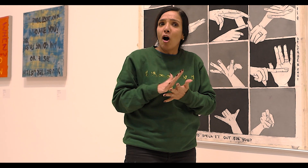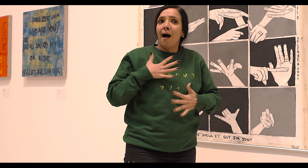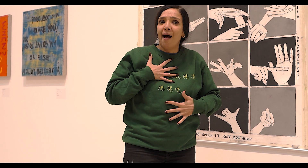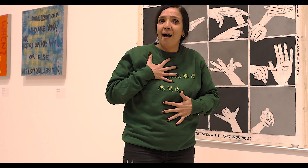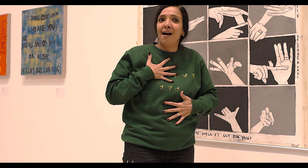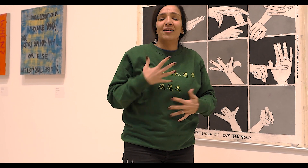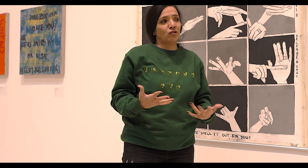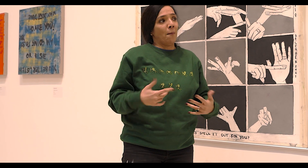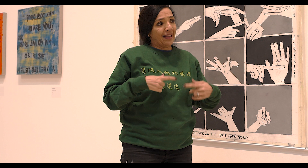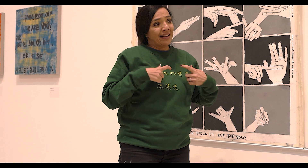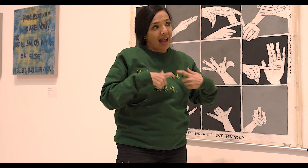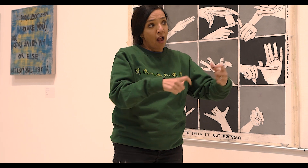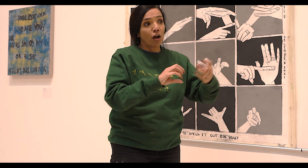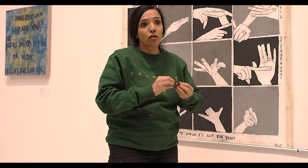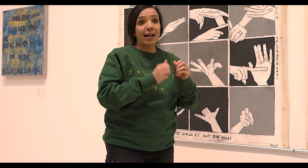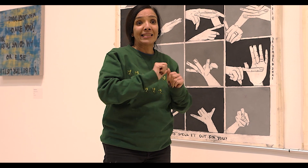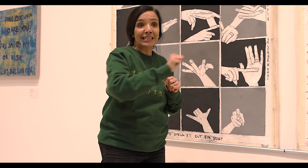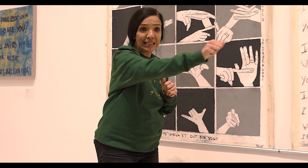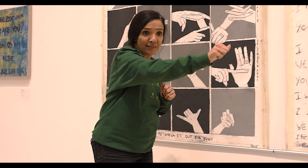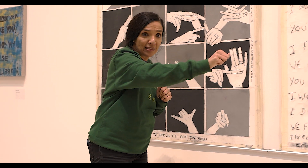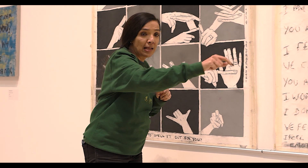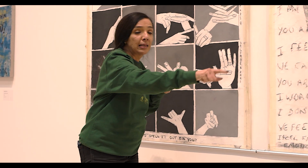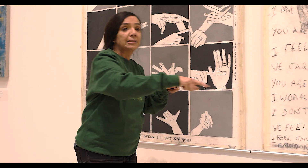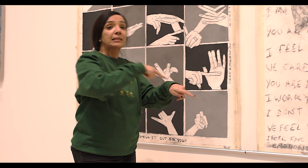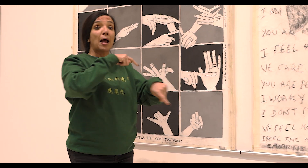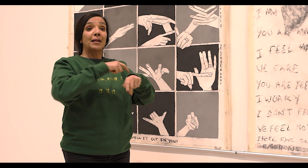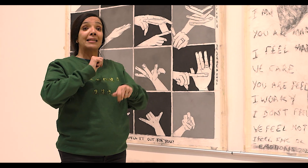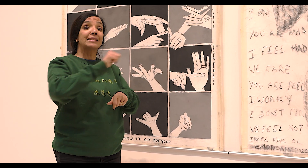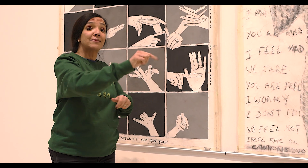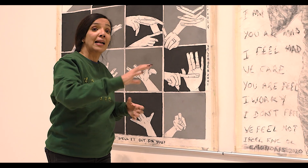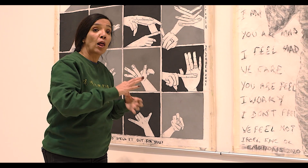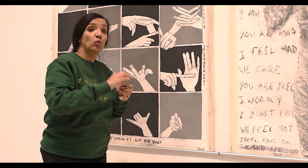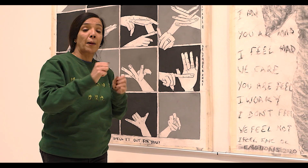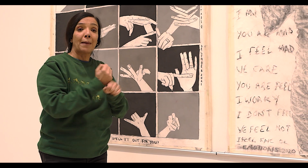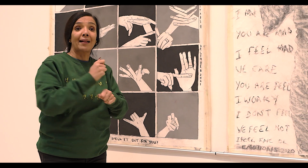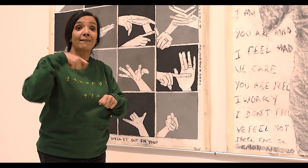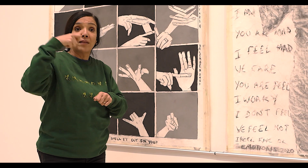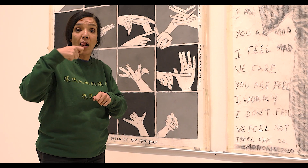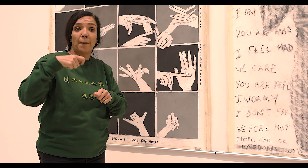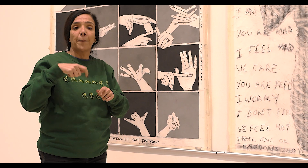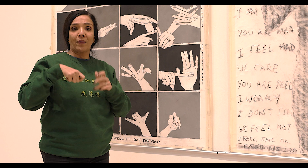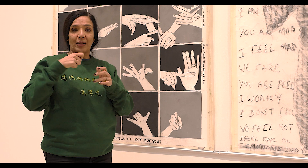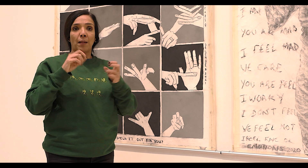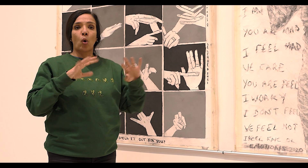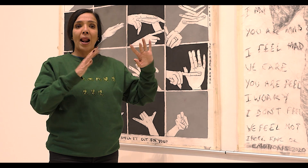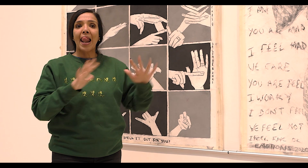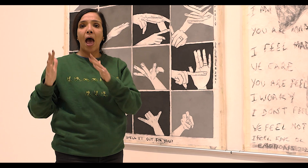I'm gonna add this to my art." I really enjoyed it, and I continued to create a series of charcoal drawings.